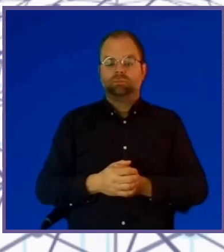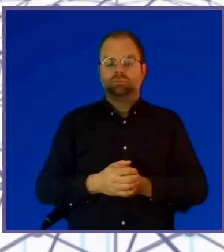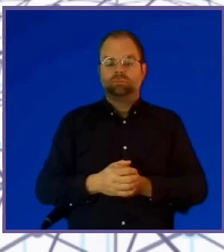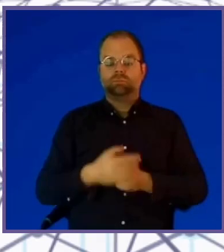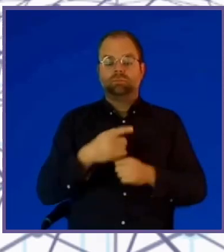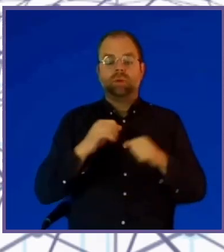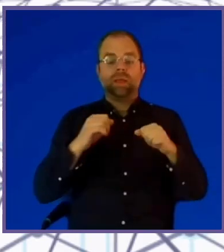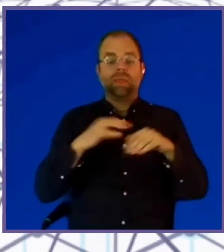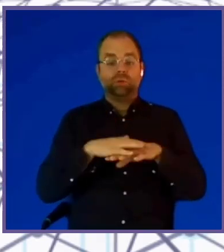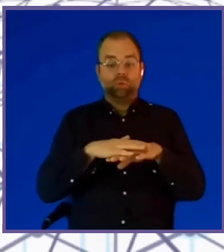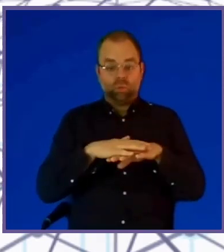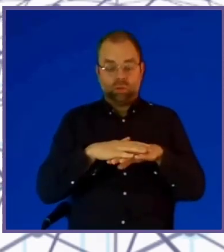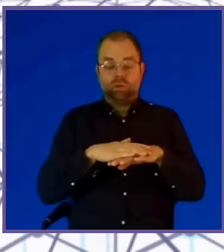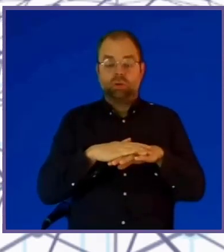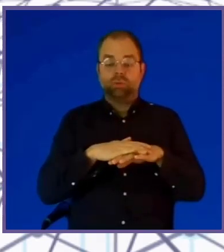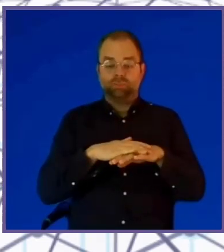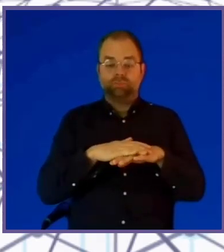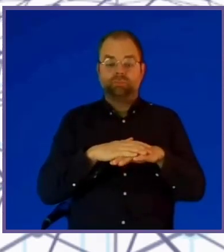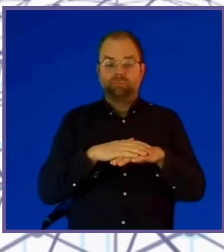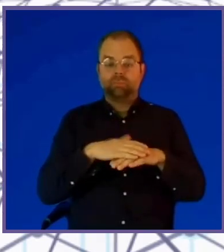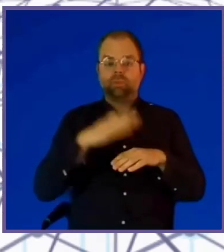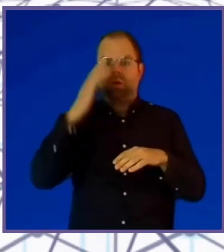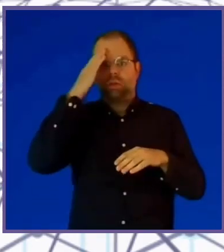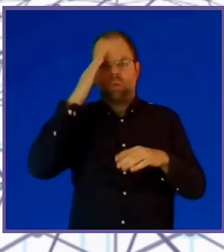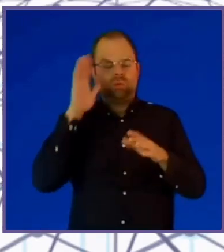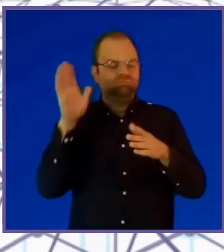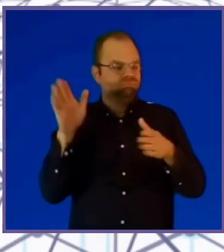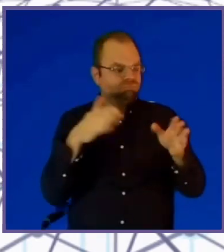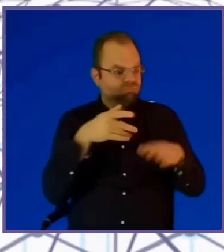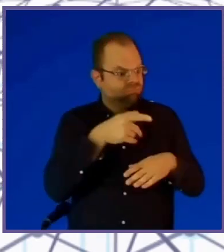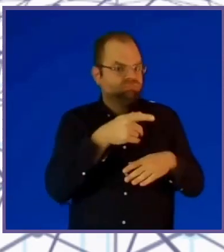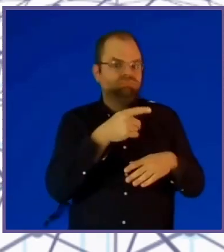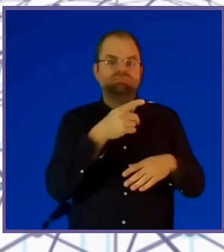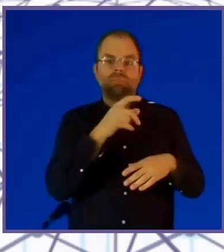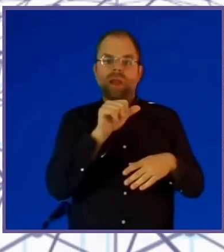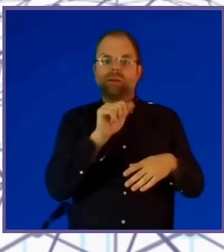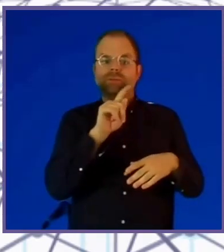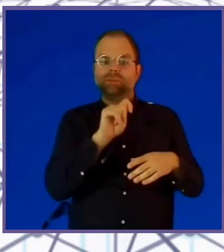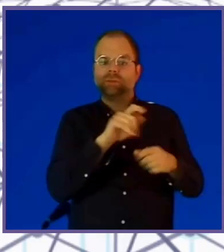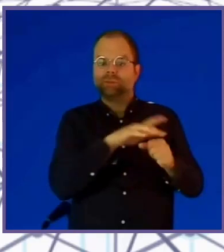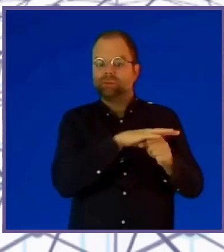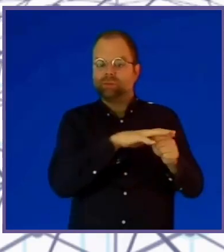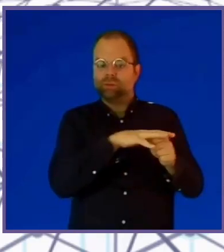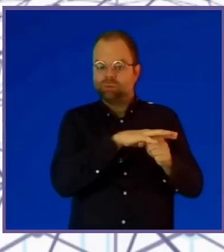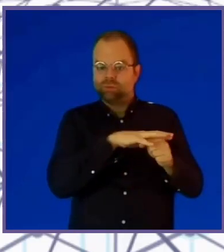On problems you have heard from some of our colleagues just before.